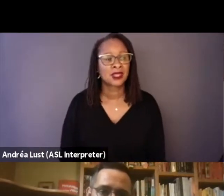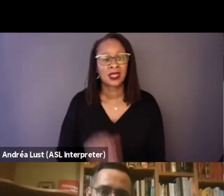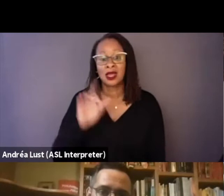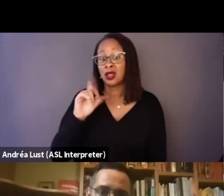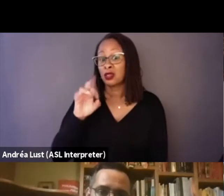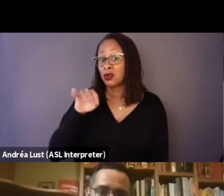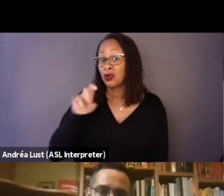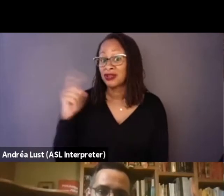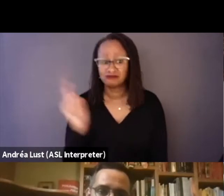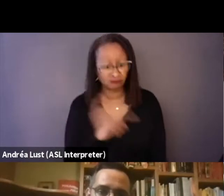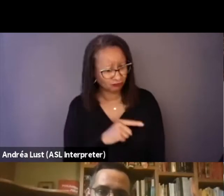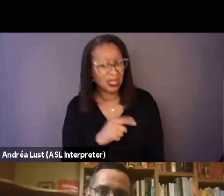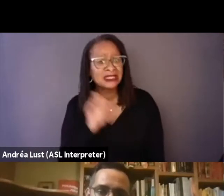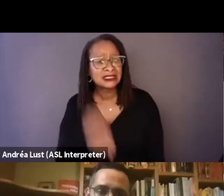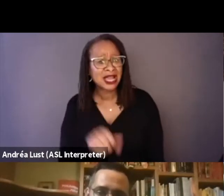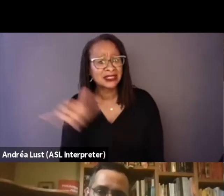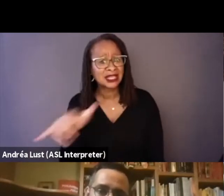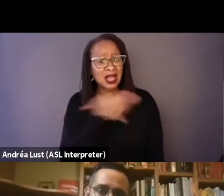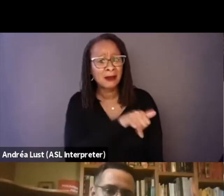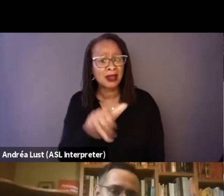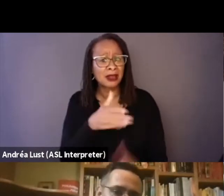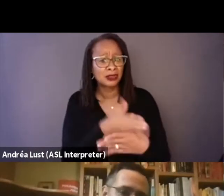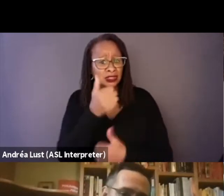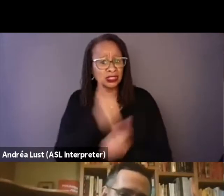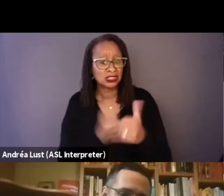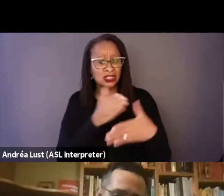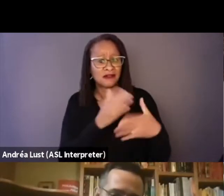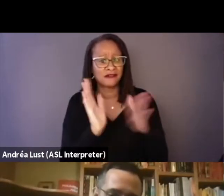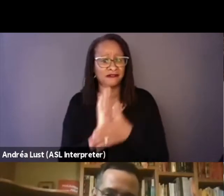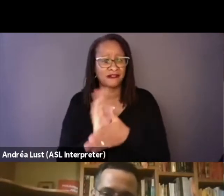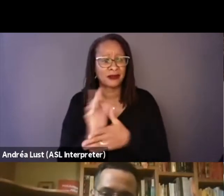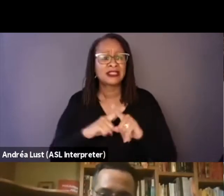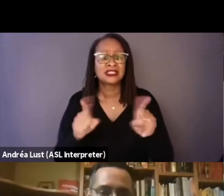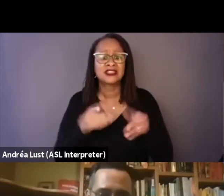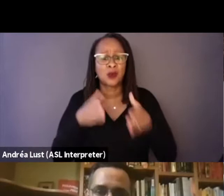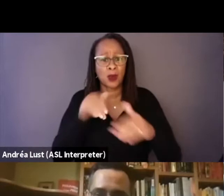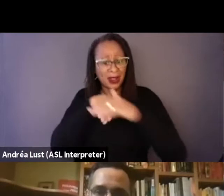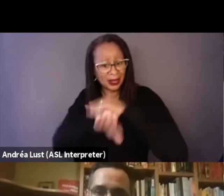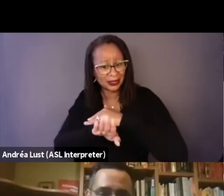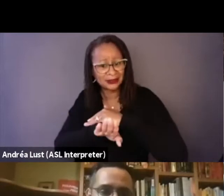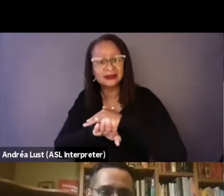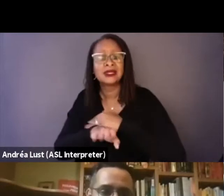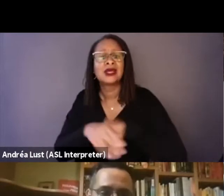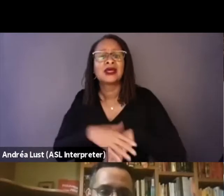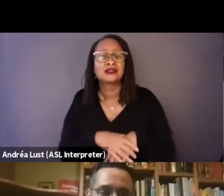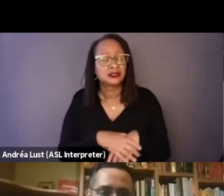and the commonality between these films is a different way in. It's a different way into these subjects.